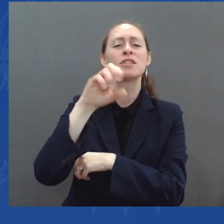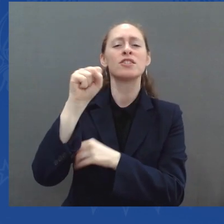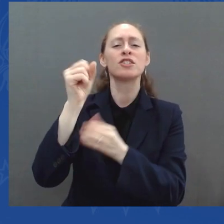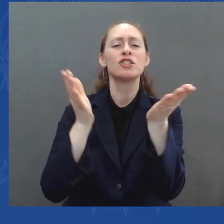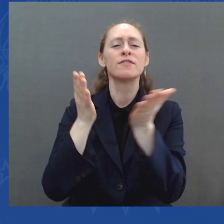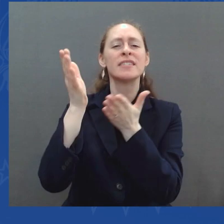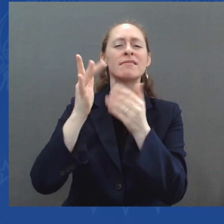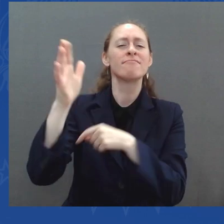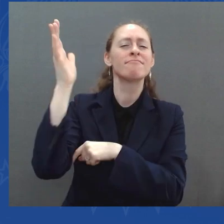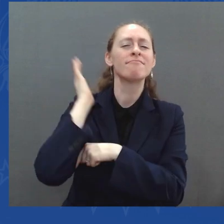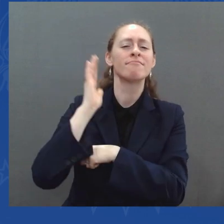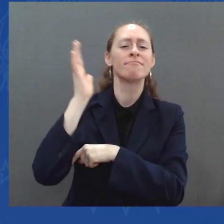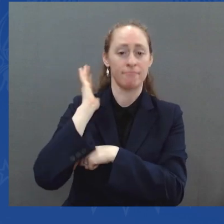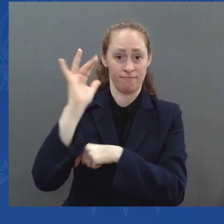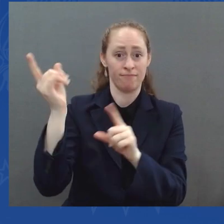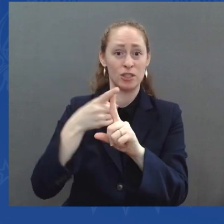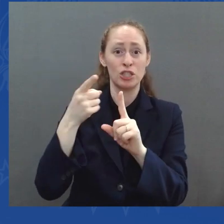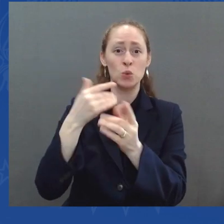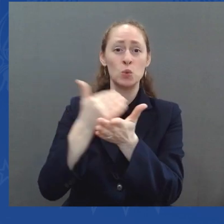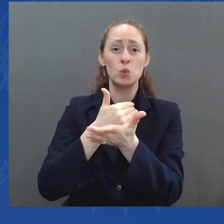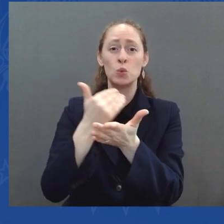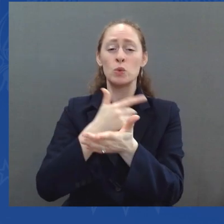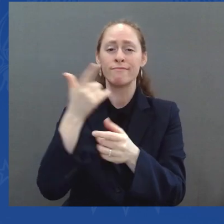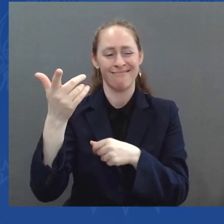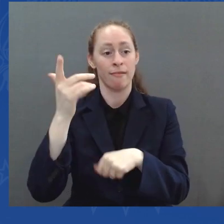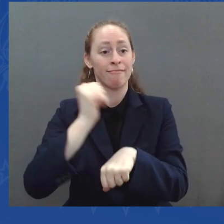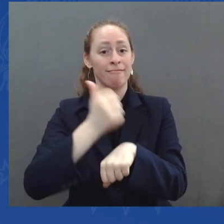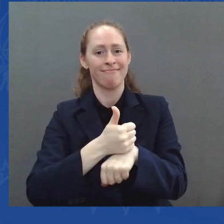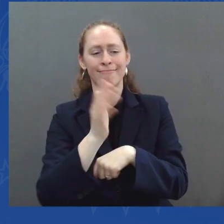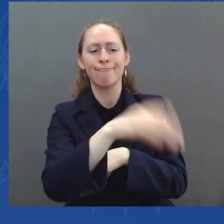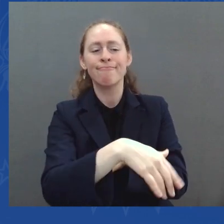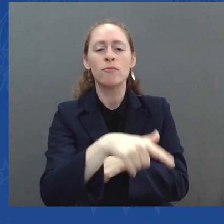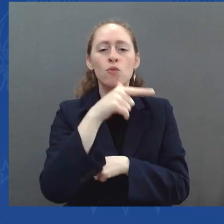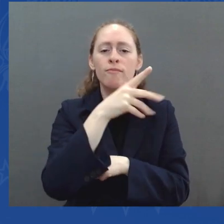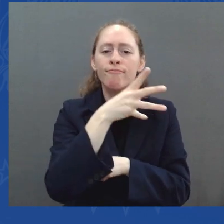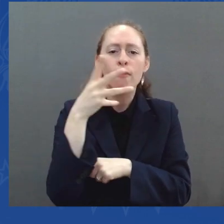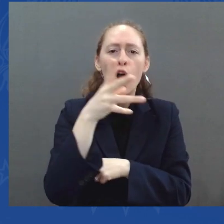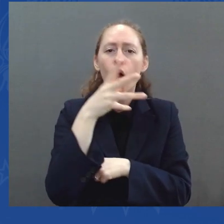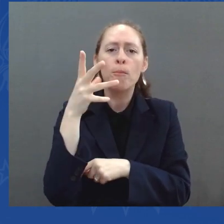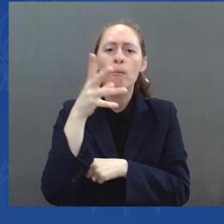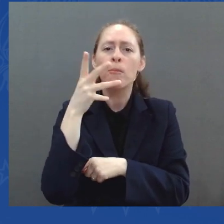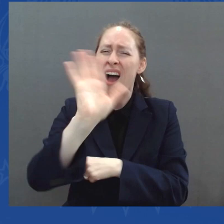In the beginning, Medicare didn't provide all the benefits that it does today; that had to be changed.